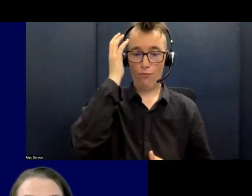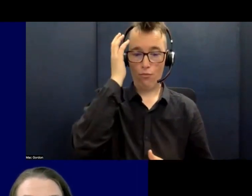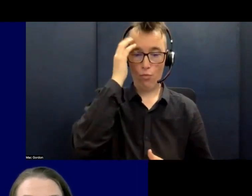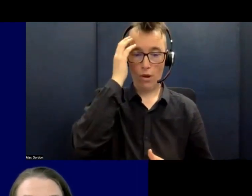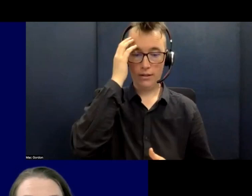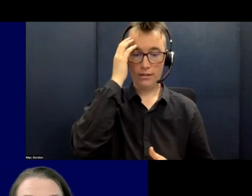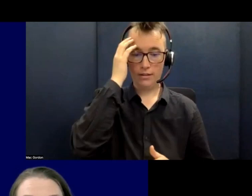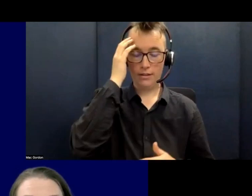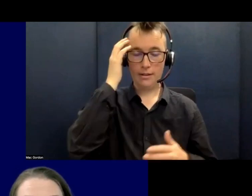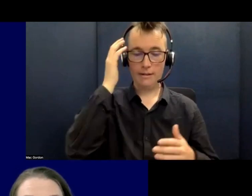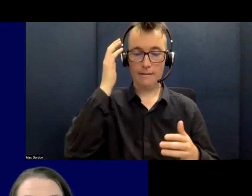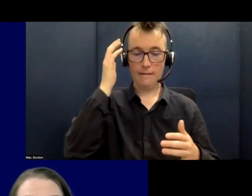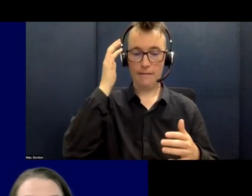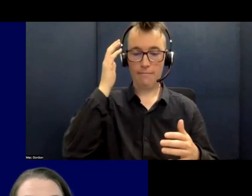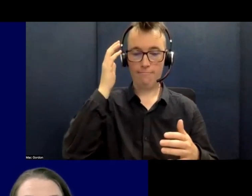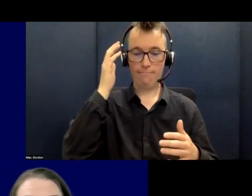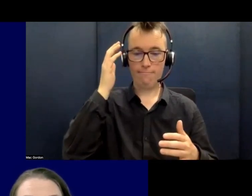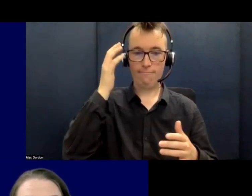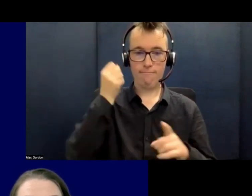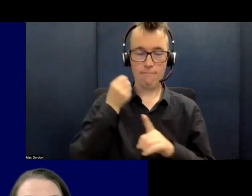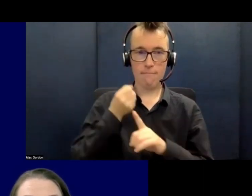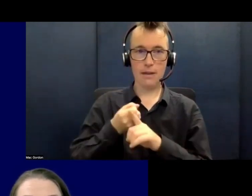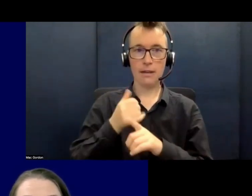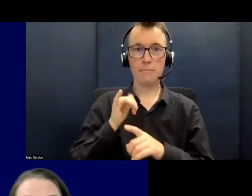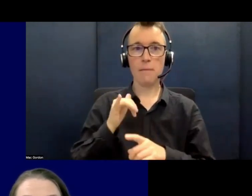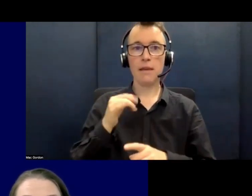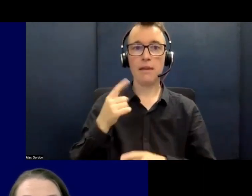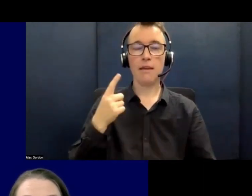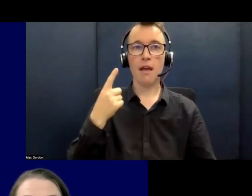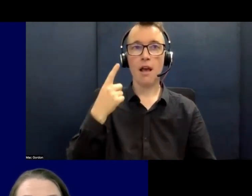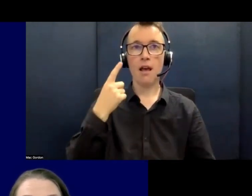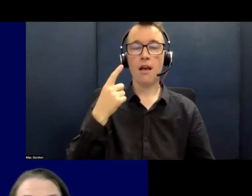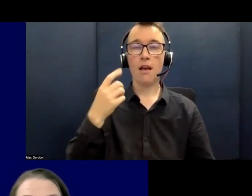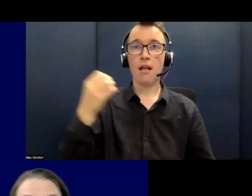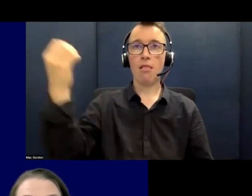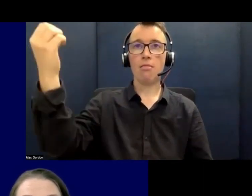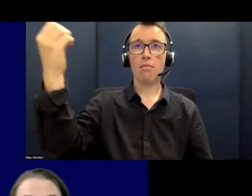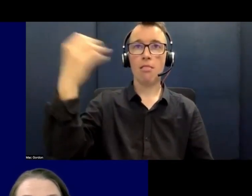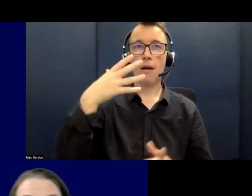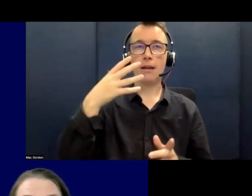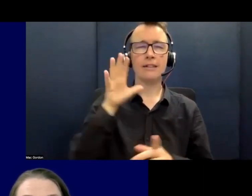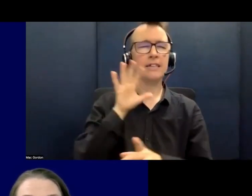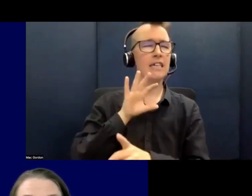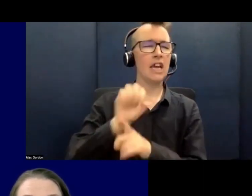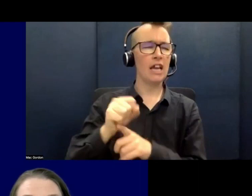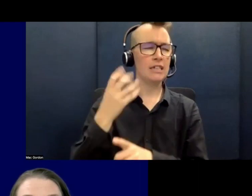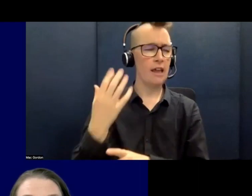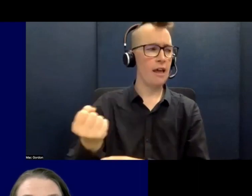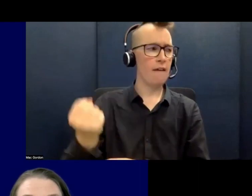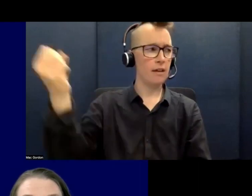then there might be light perception that's happening and there might also